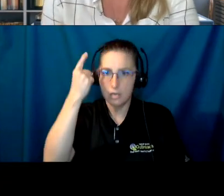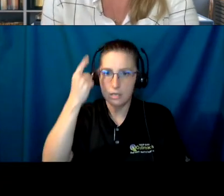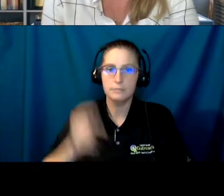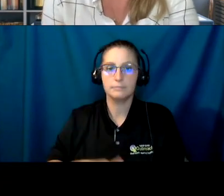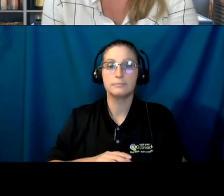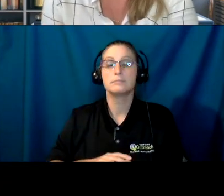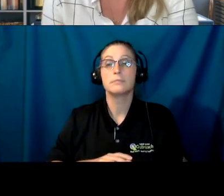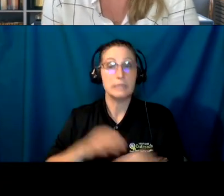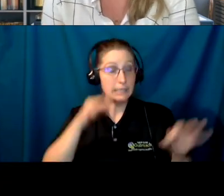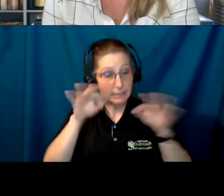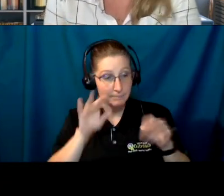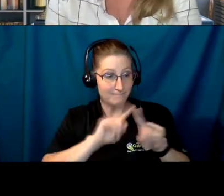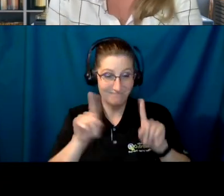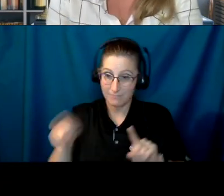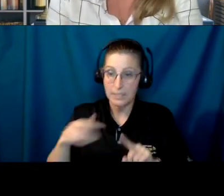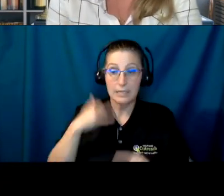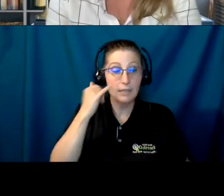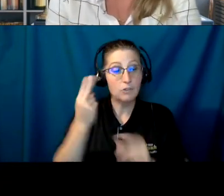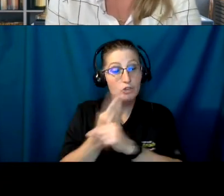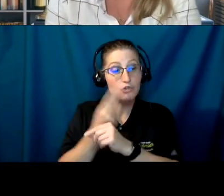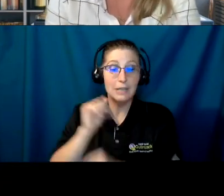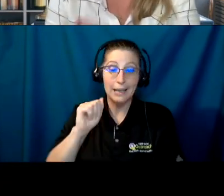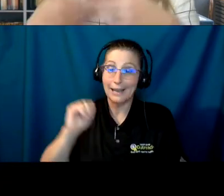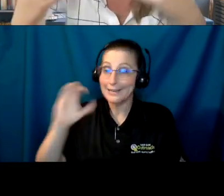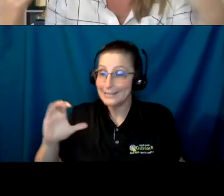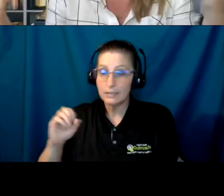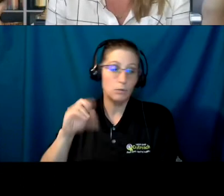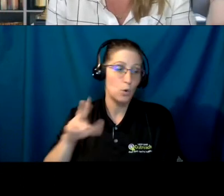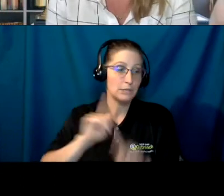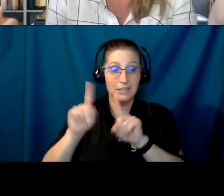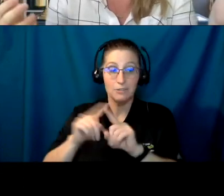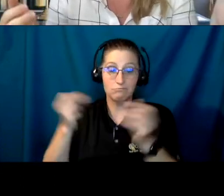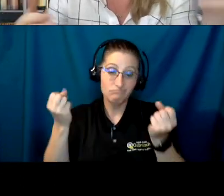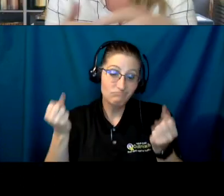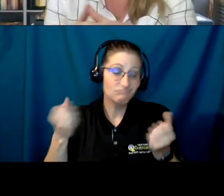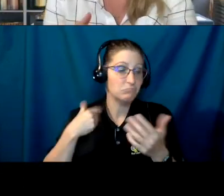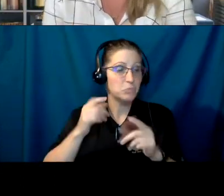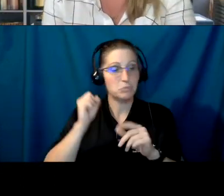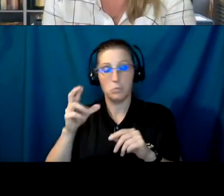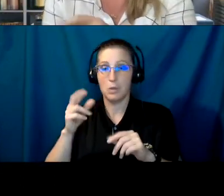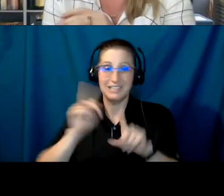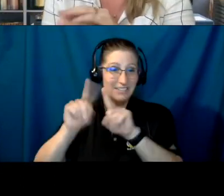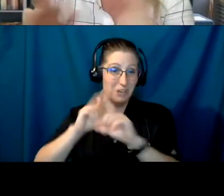in communication, if they use an AAC device or sign language. I know all my students loved